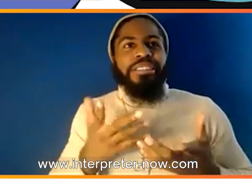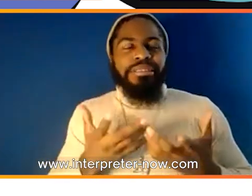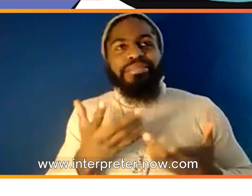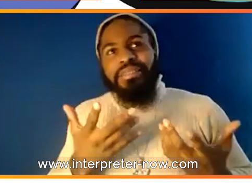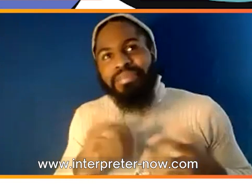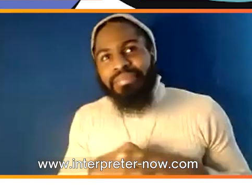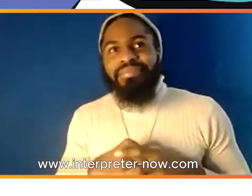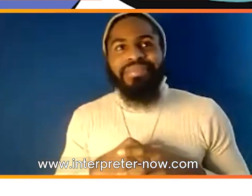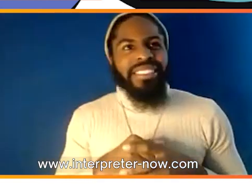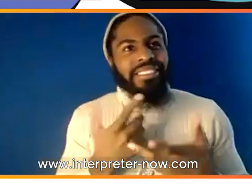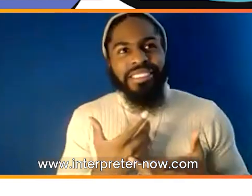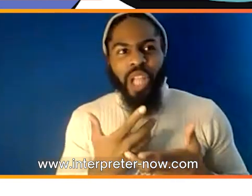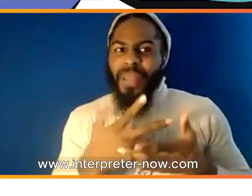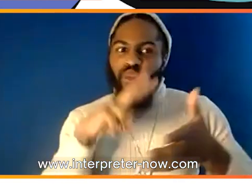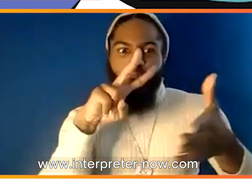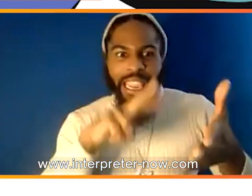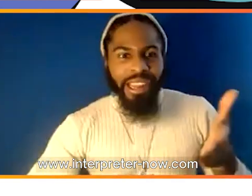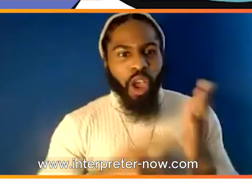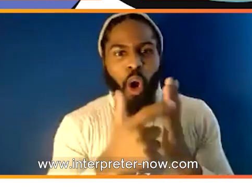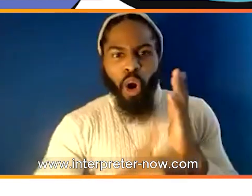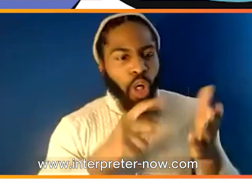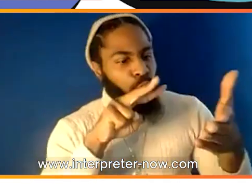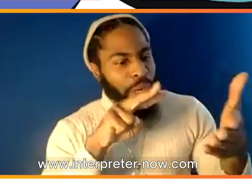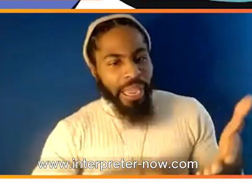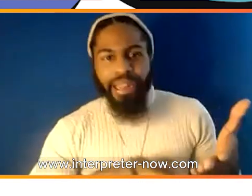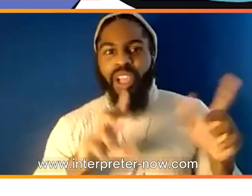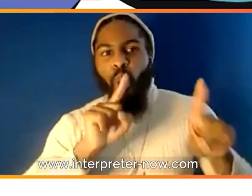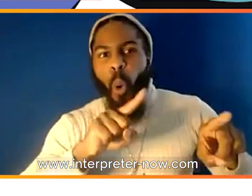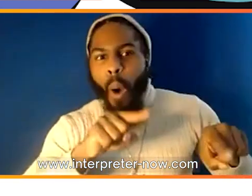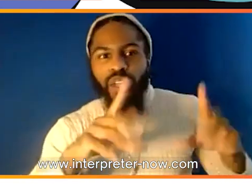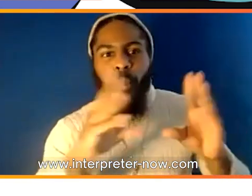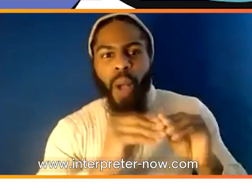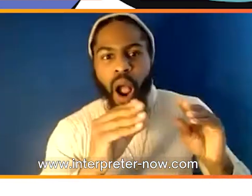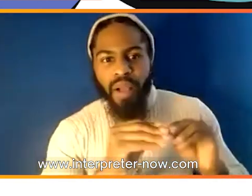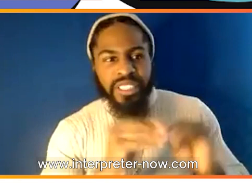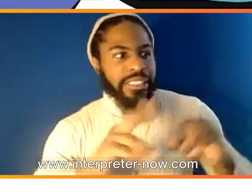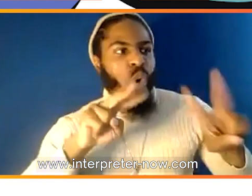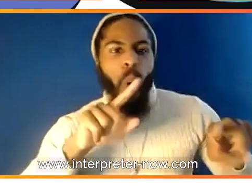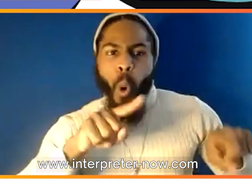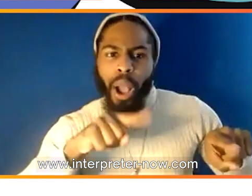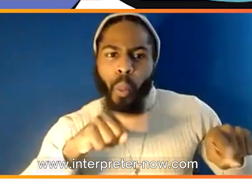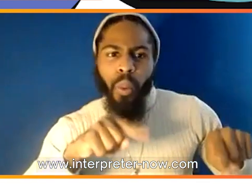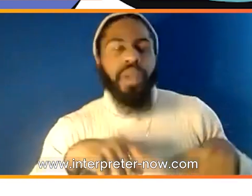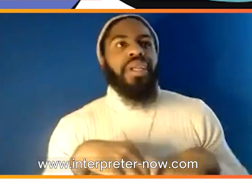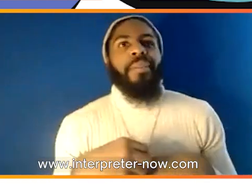For me, I reach out to my network. So my mentors when it comes to allyship, I have had the